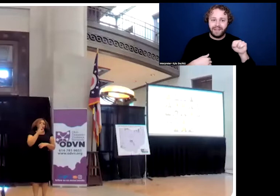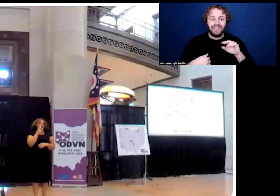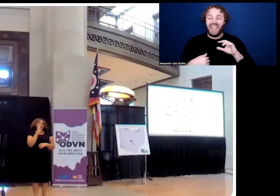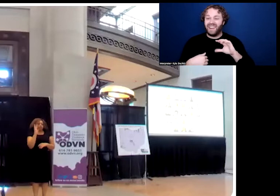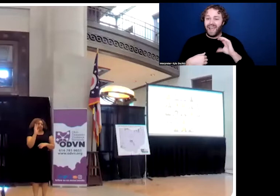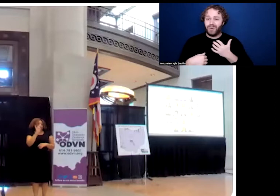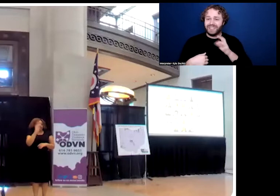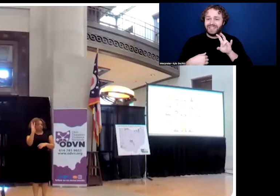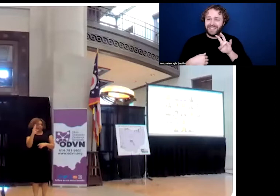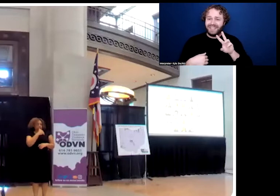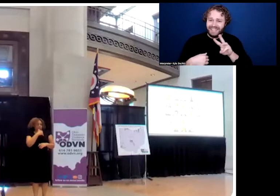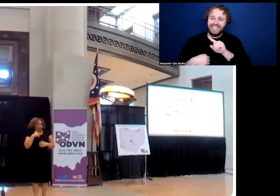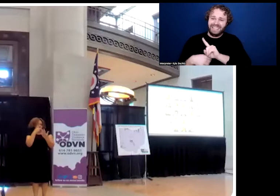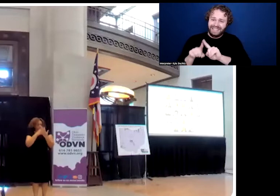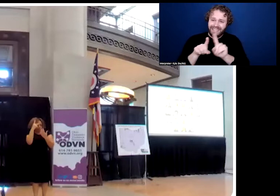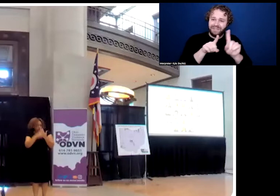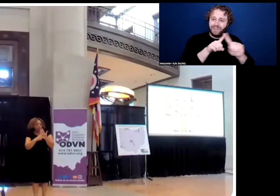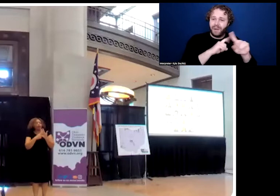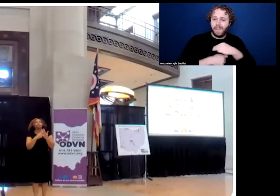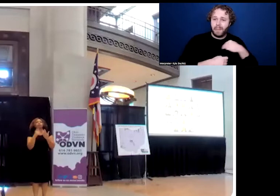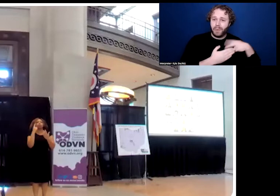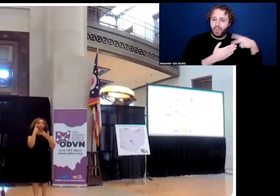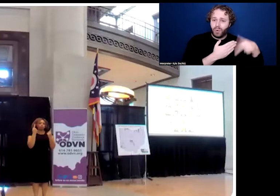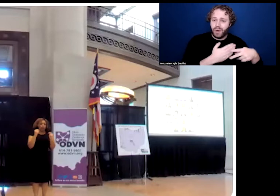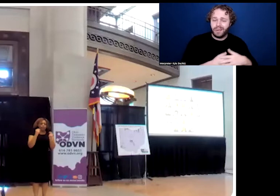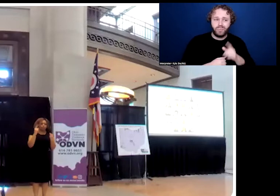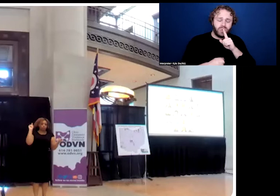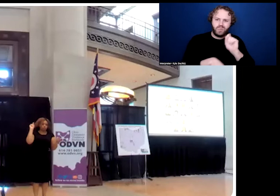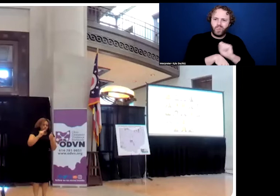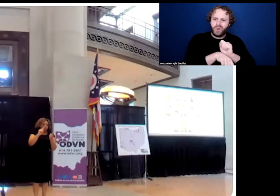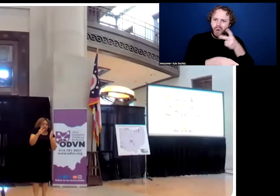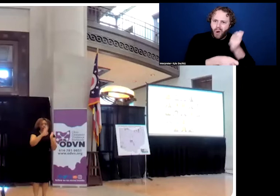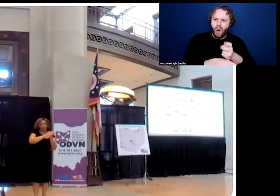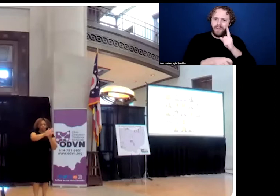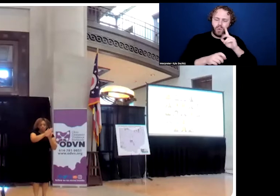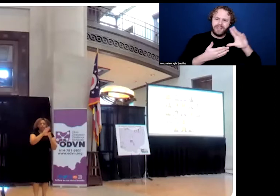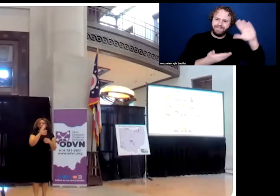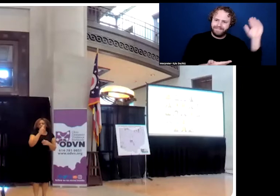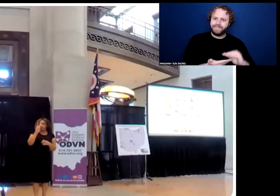The strides being made to eliminate domestic violence, sexual assault, and child abuse.